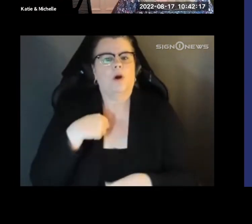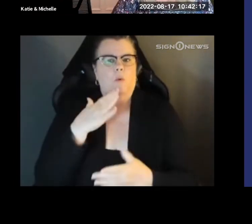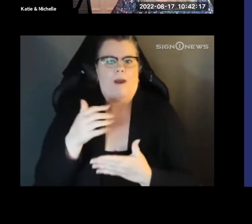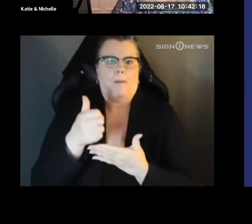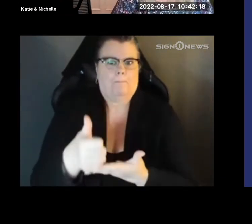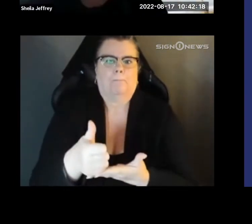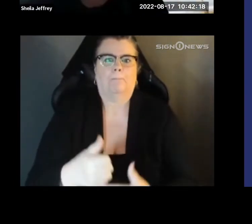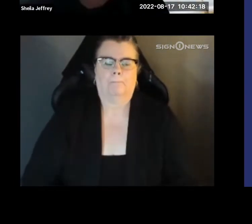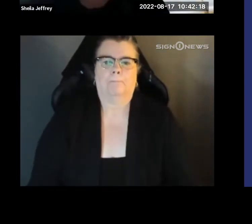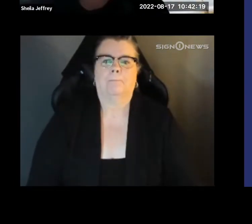foreign